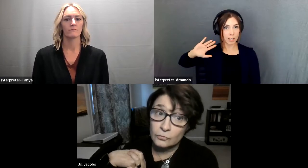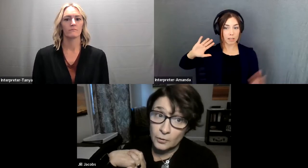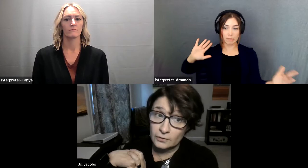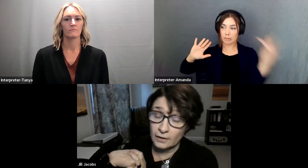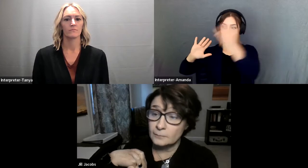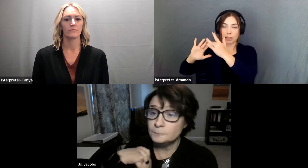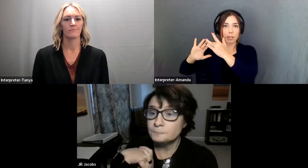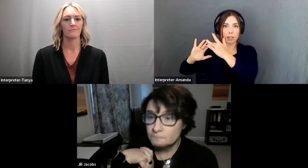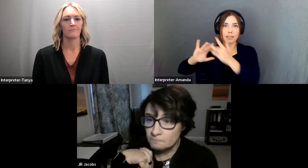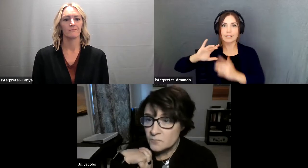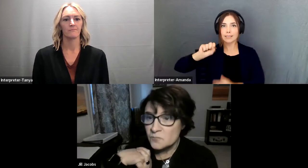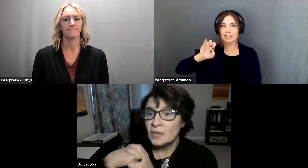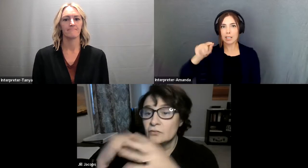a huge part of that.